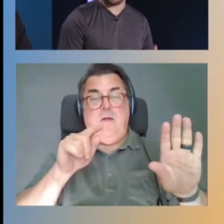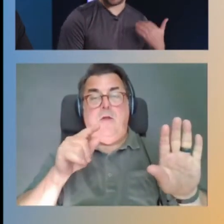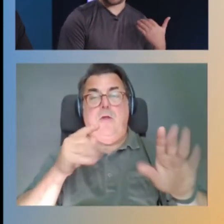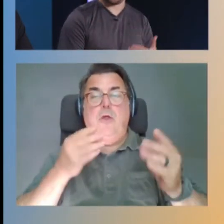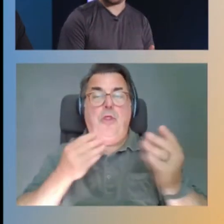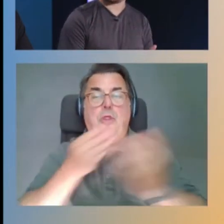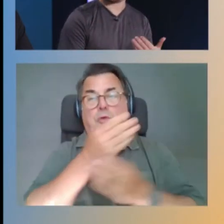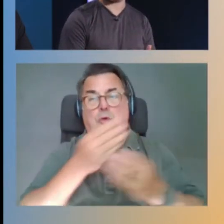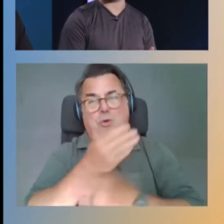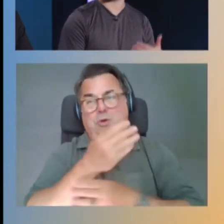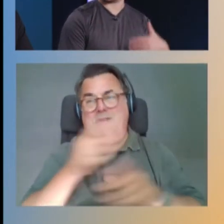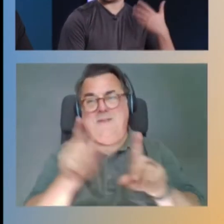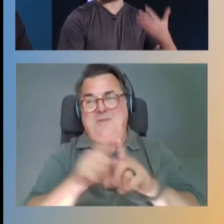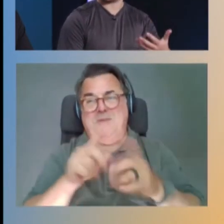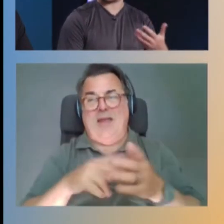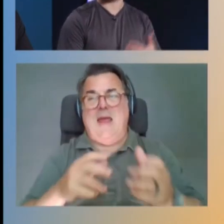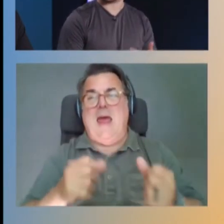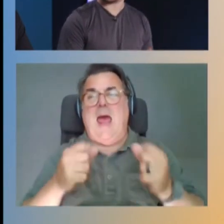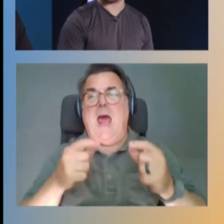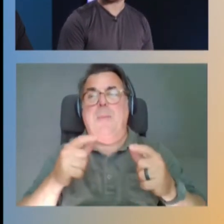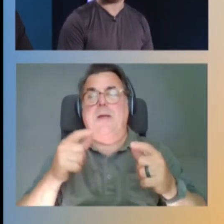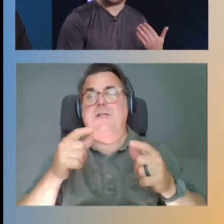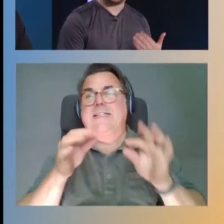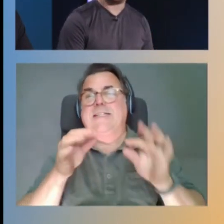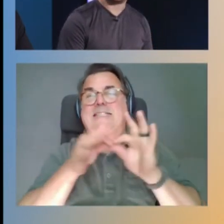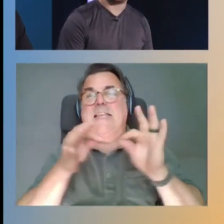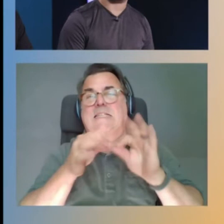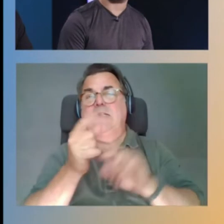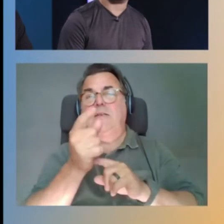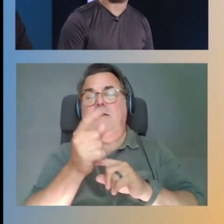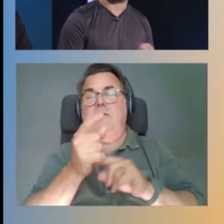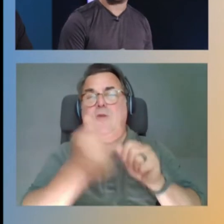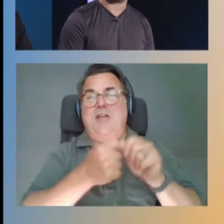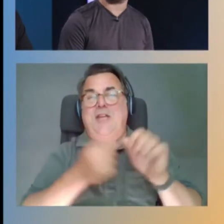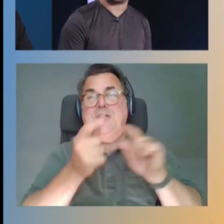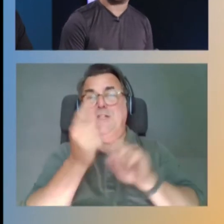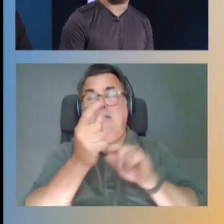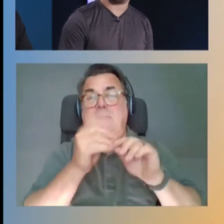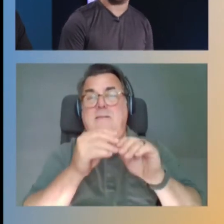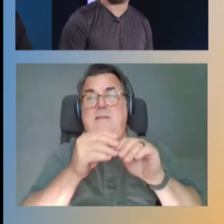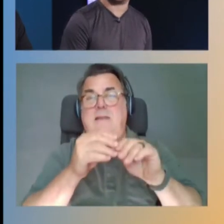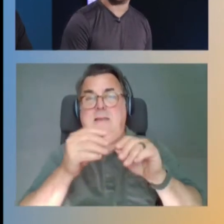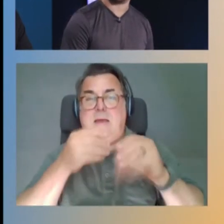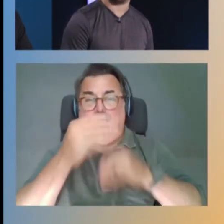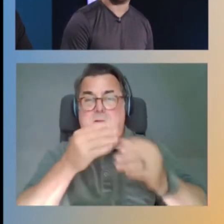how many sequences or sentences per second we can process with this during training.